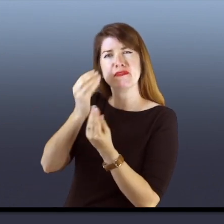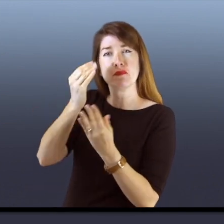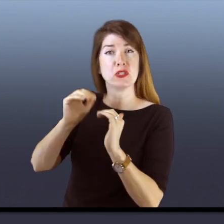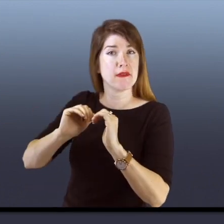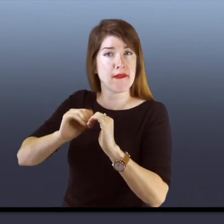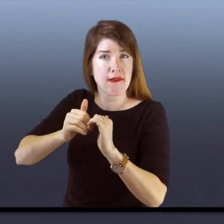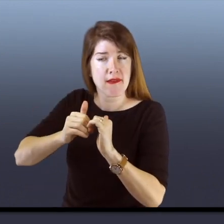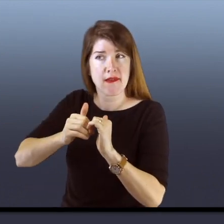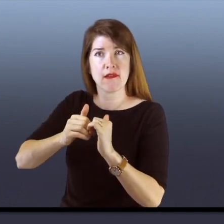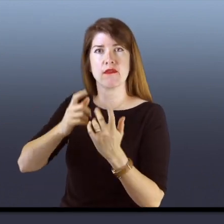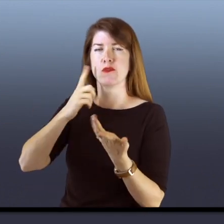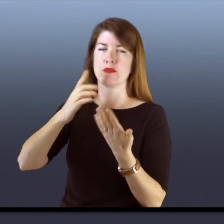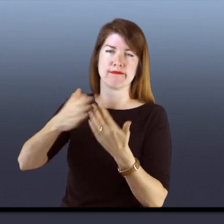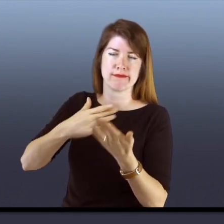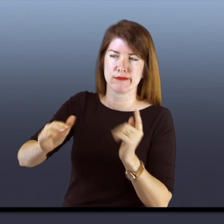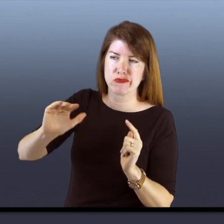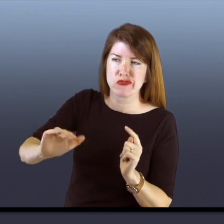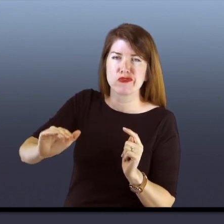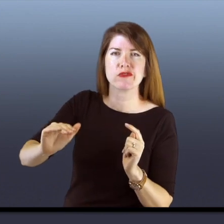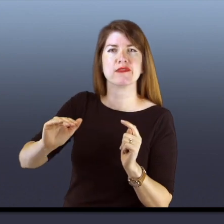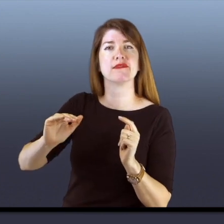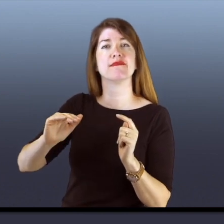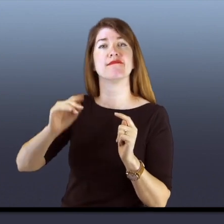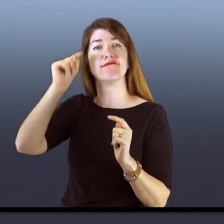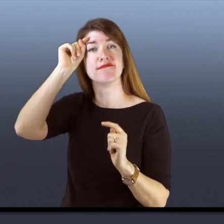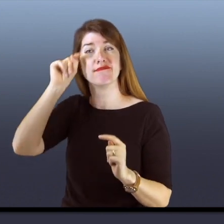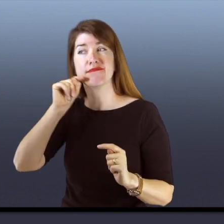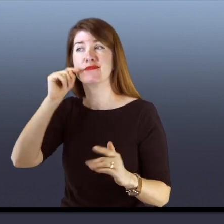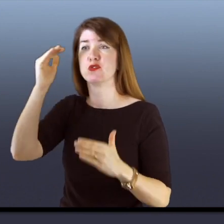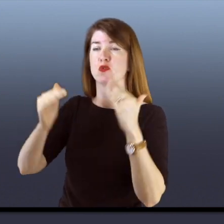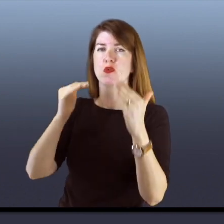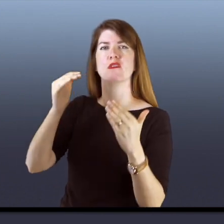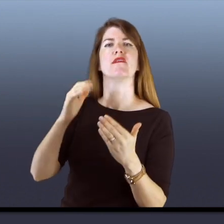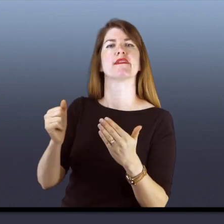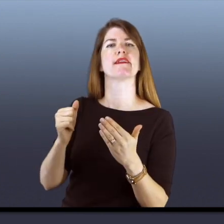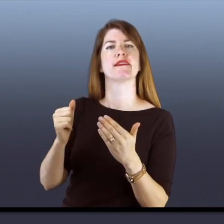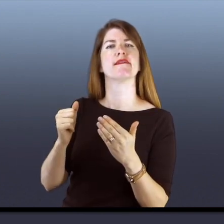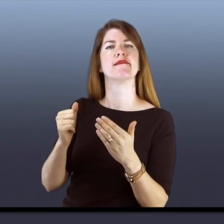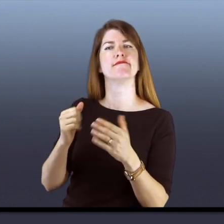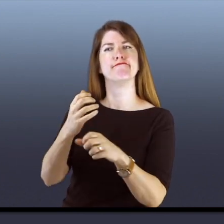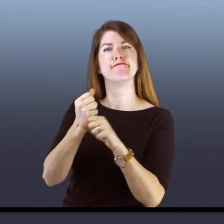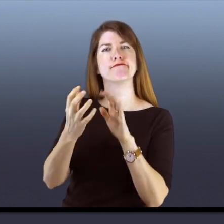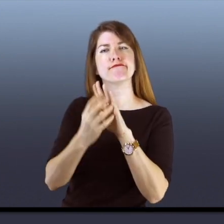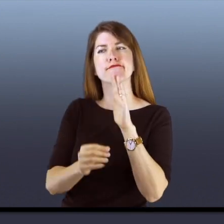for children, adolescents and adults is by obtaining medical, psychological evaluations.